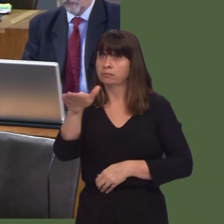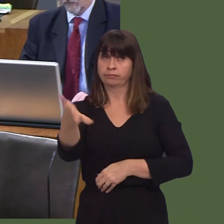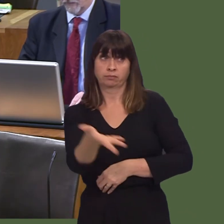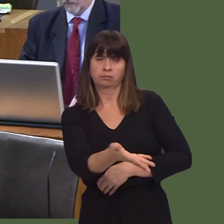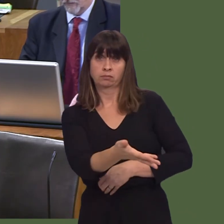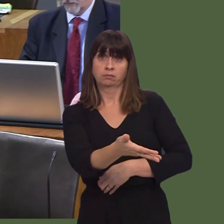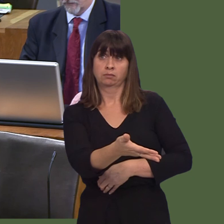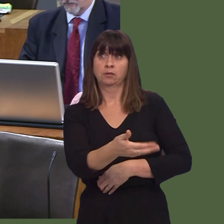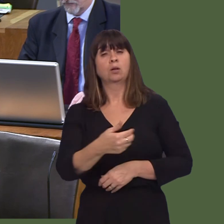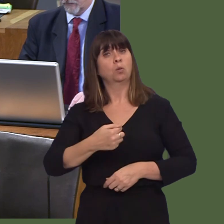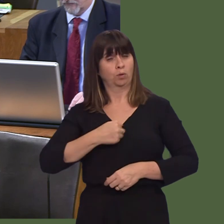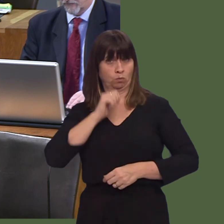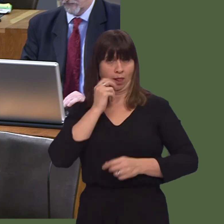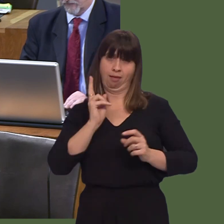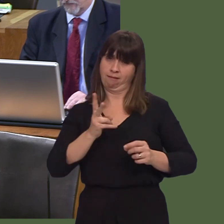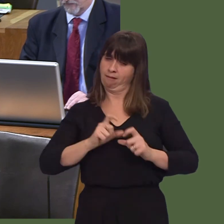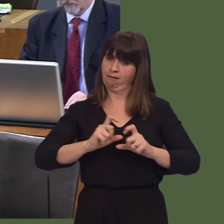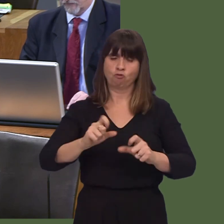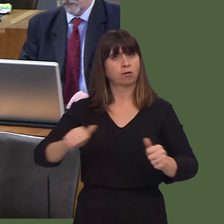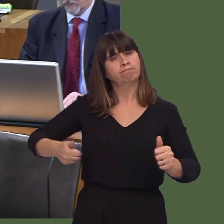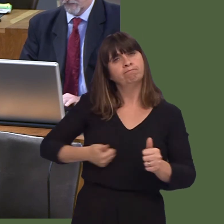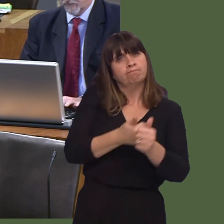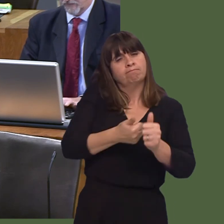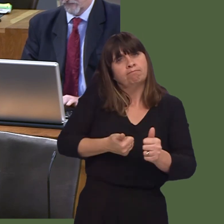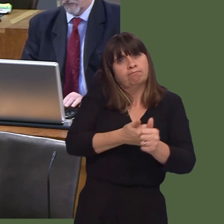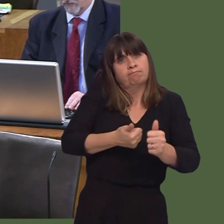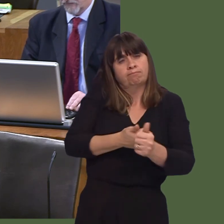very happy for officials to work on any scheme that looks like it will bring the line back